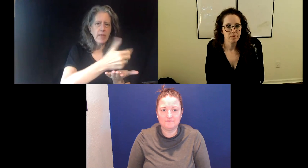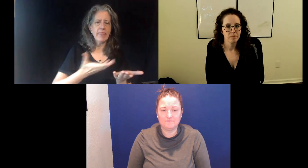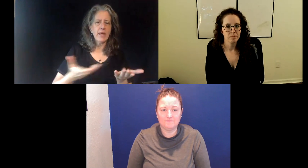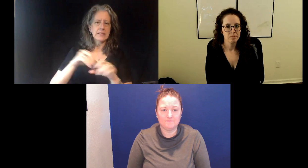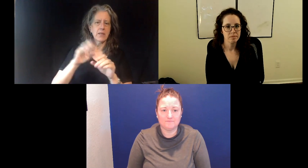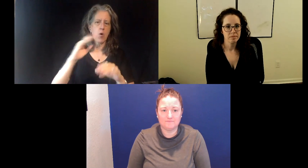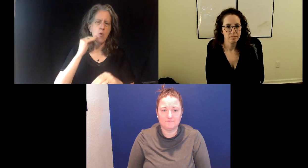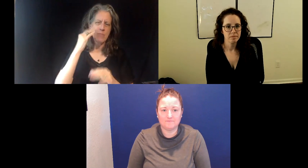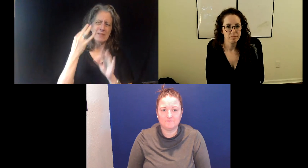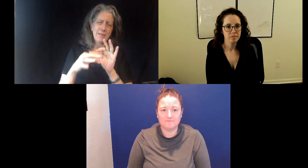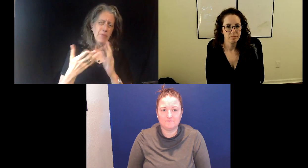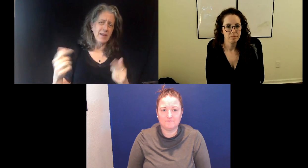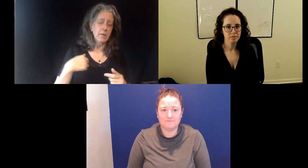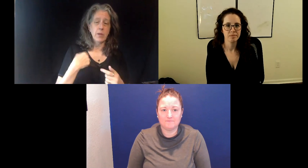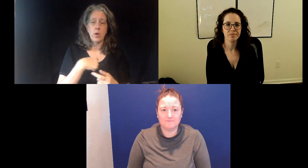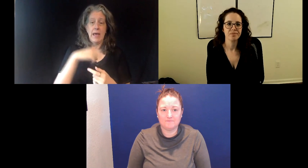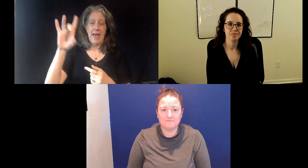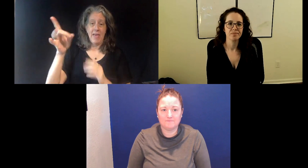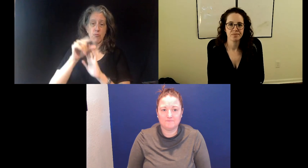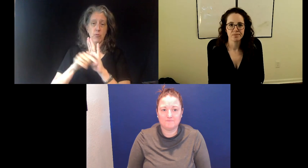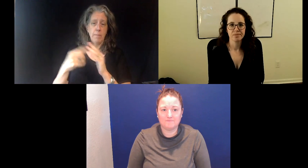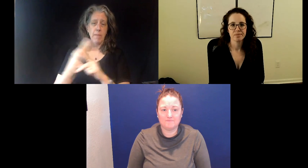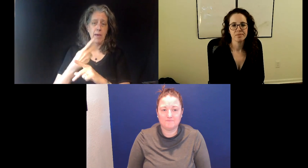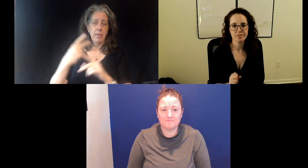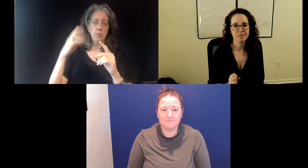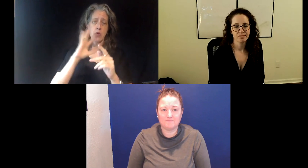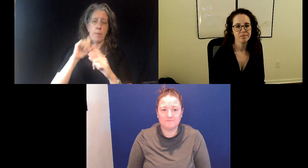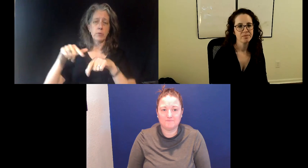asked them also to collect a couple of things in the home that are just simple aids especially